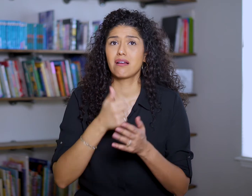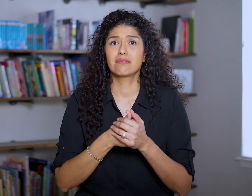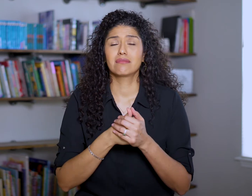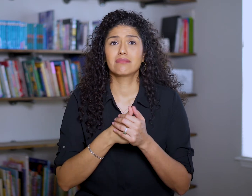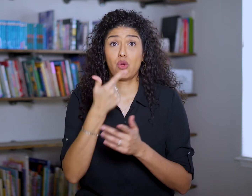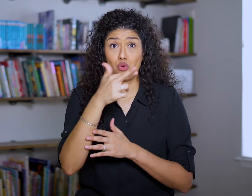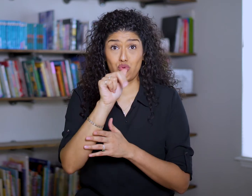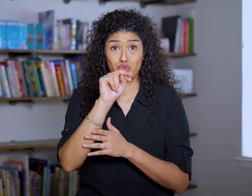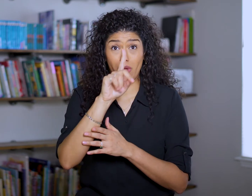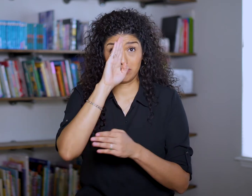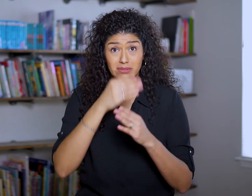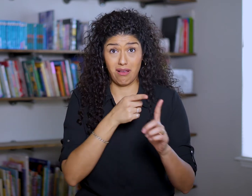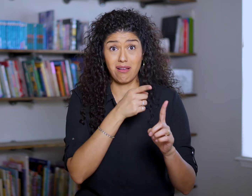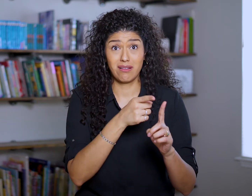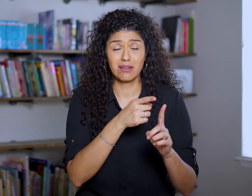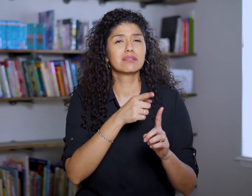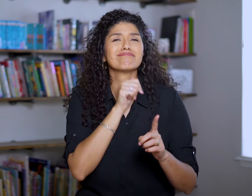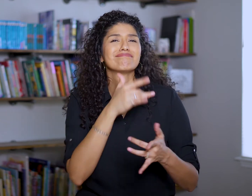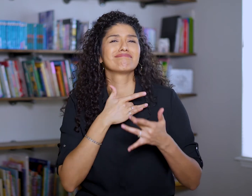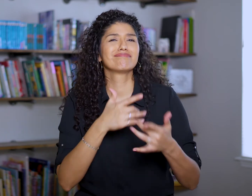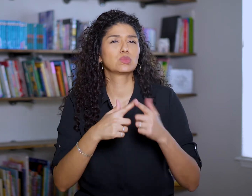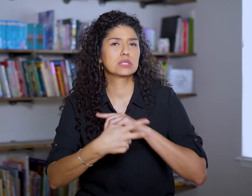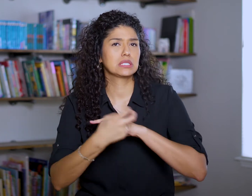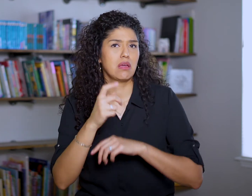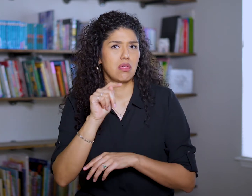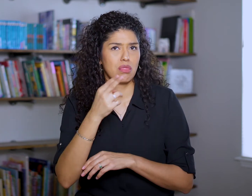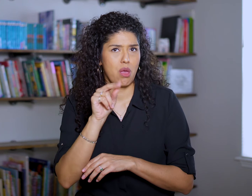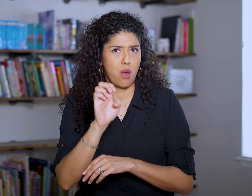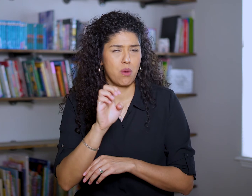He’s unlikely to make an attempt for the throne,